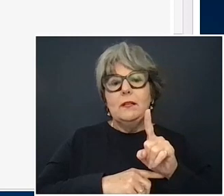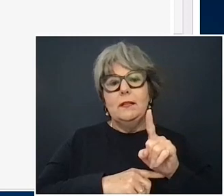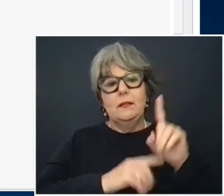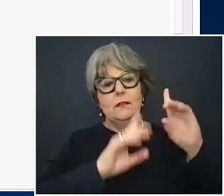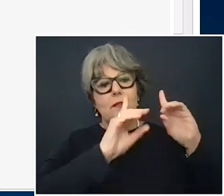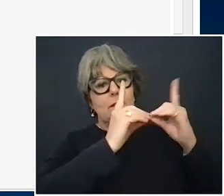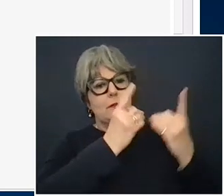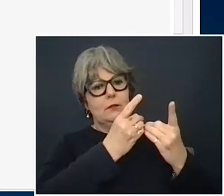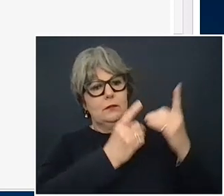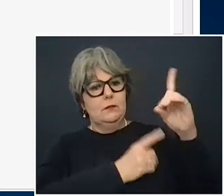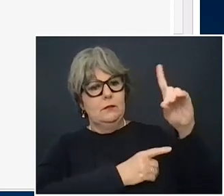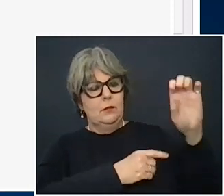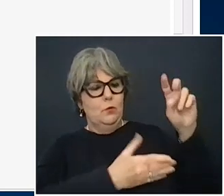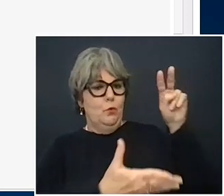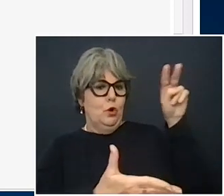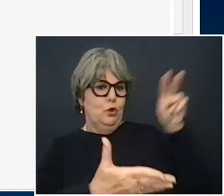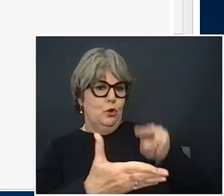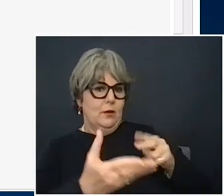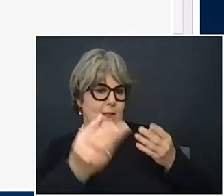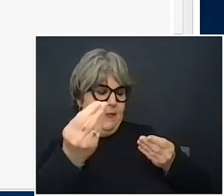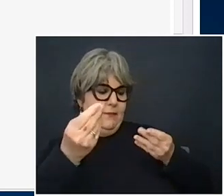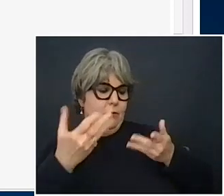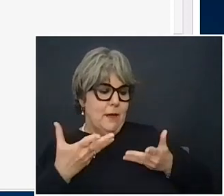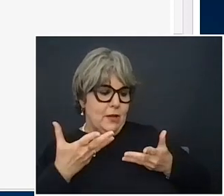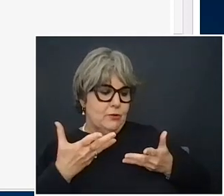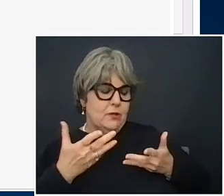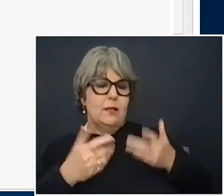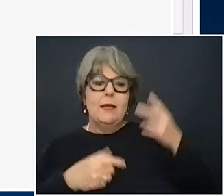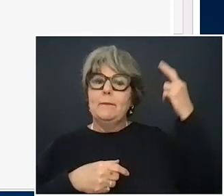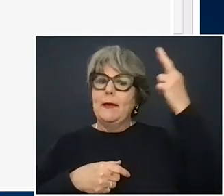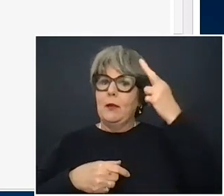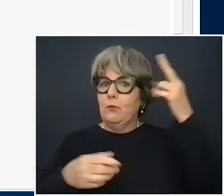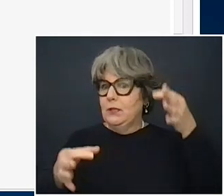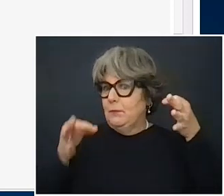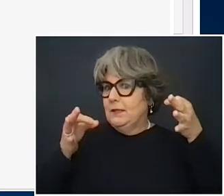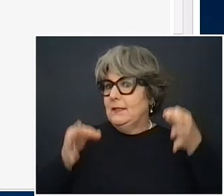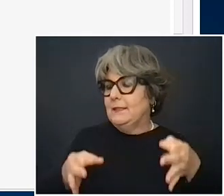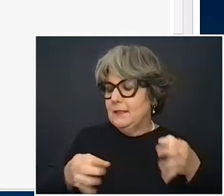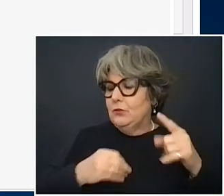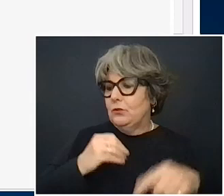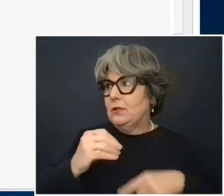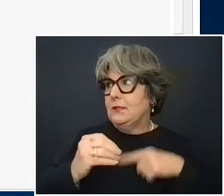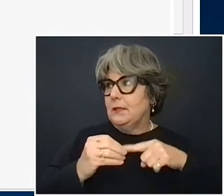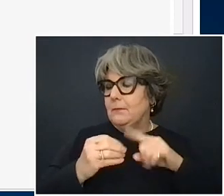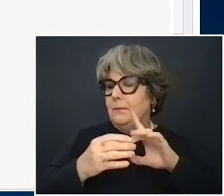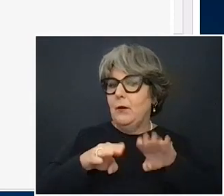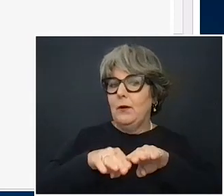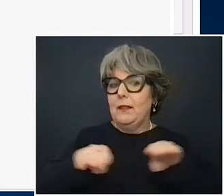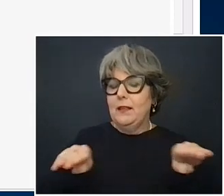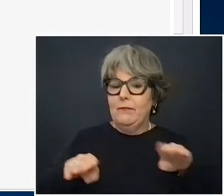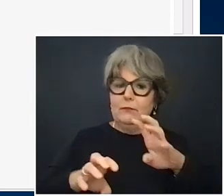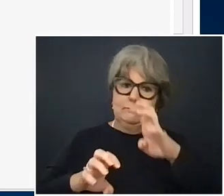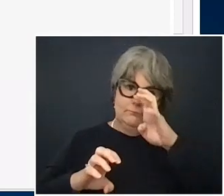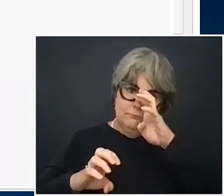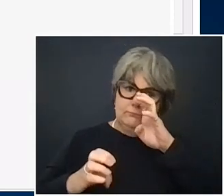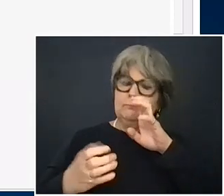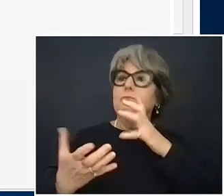look at this information and make a reasoned decision about what level of scrutiny the agency should have, I think